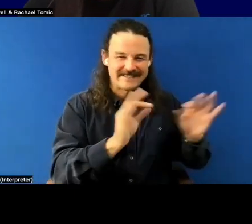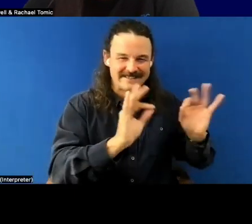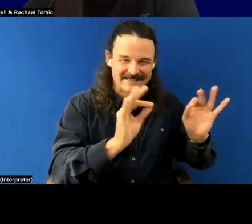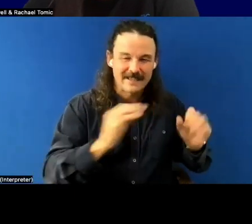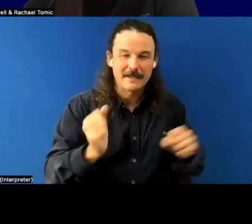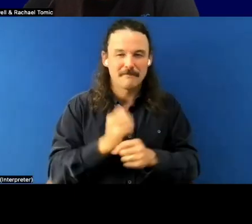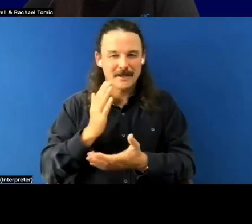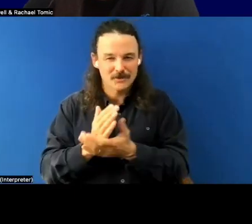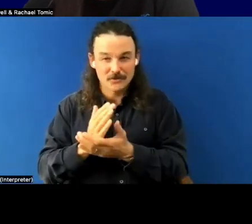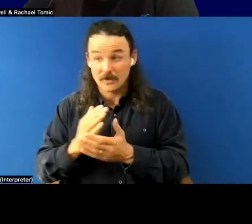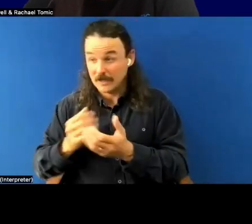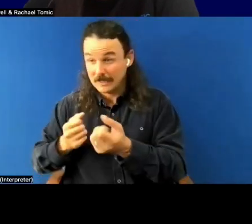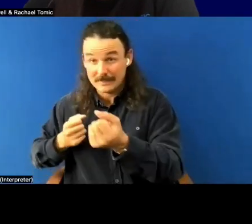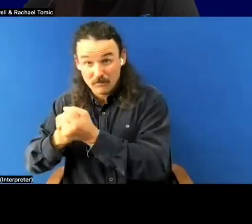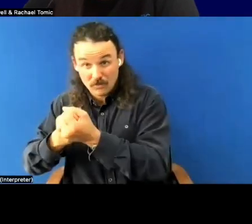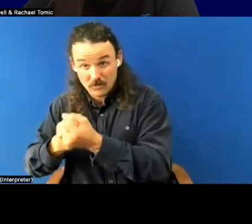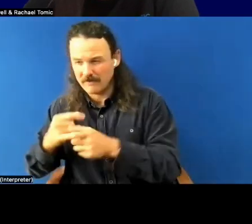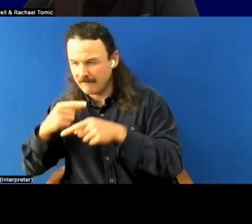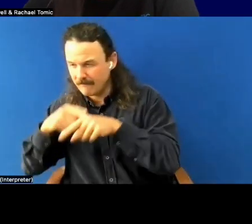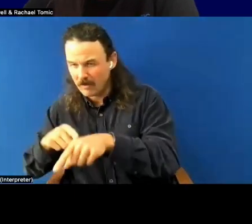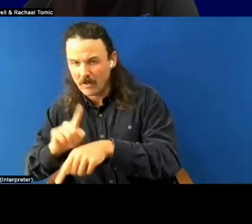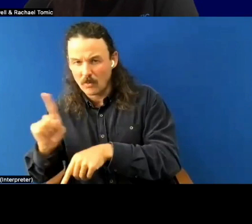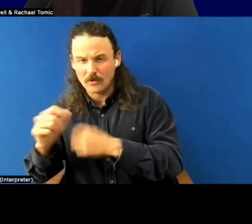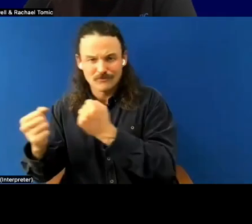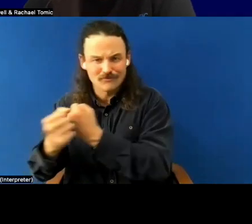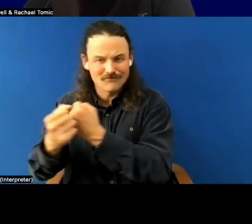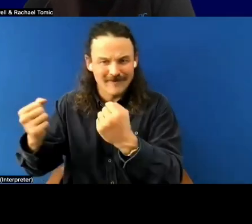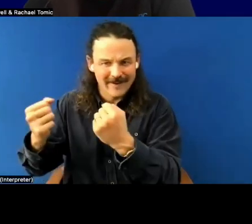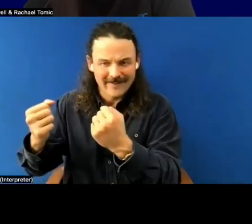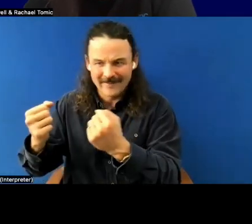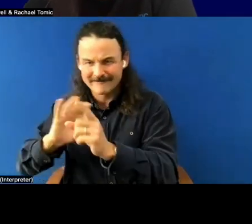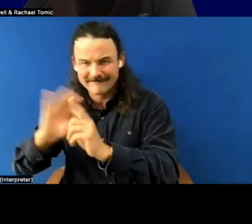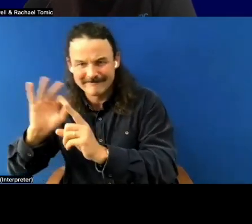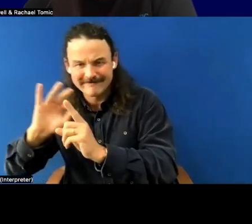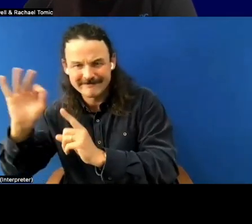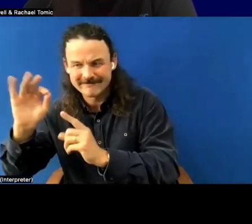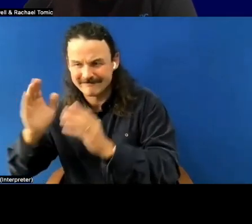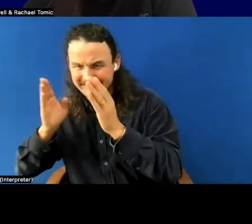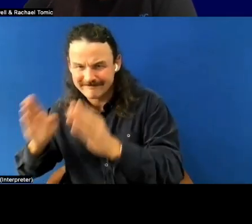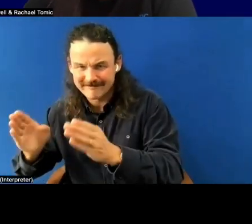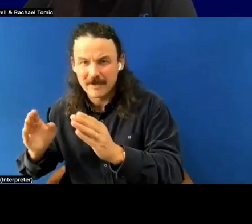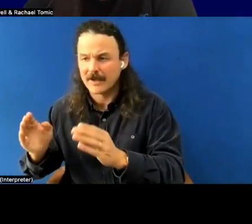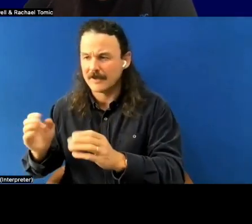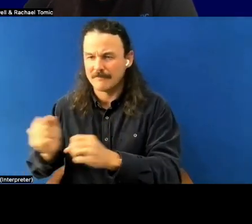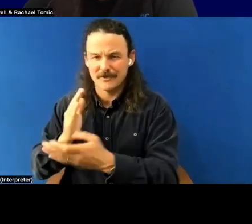focused. This is a fantastic framework to use when working with children and their families to